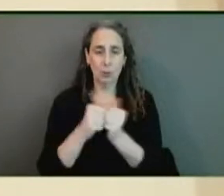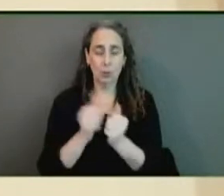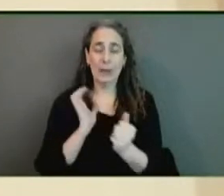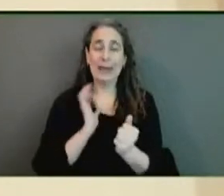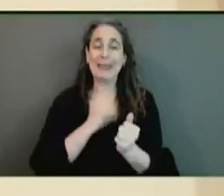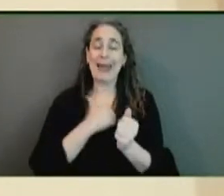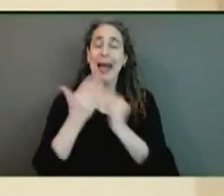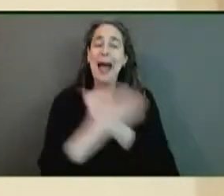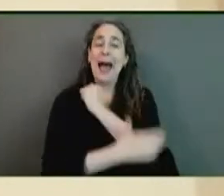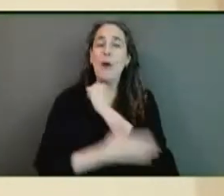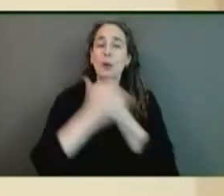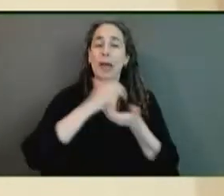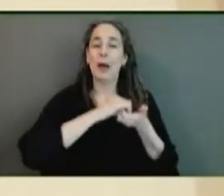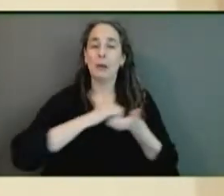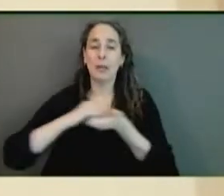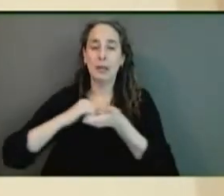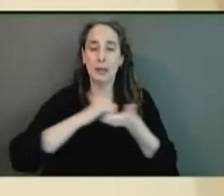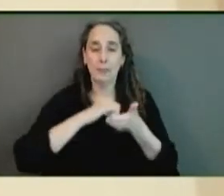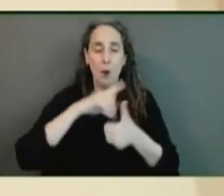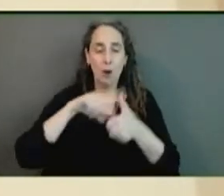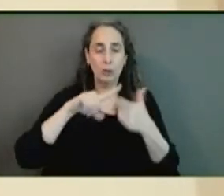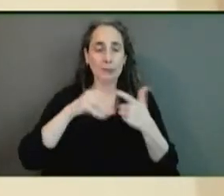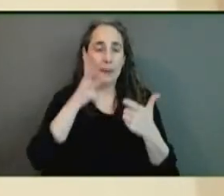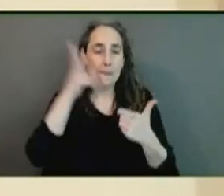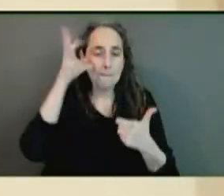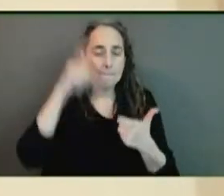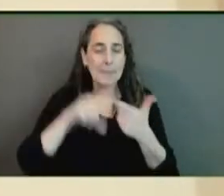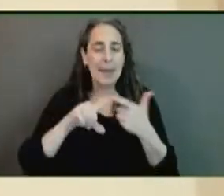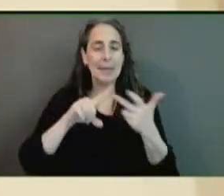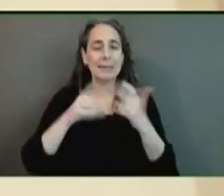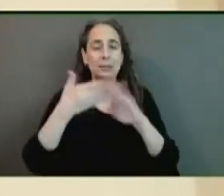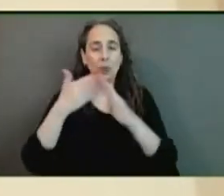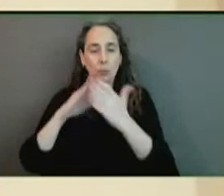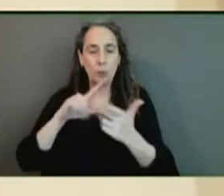have an important conversation